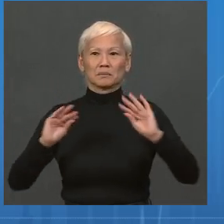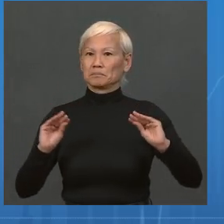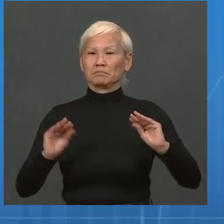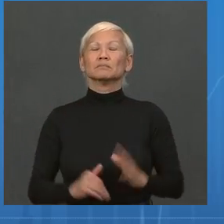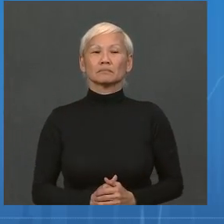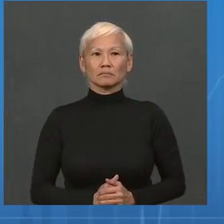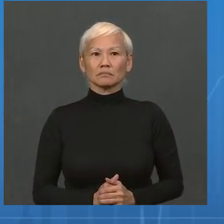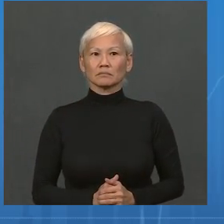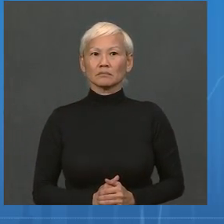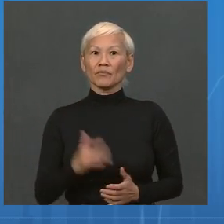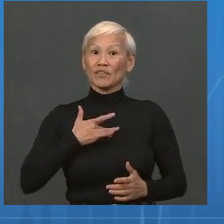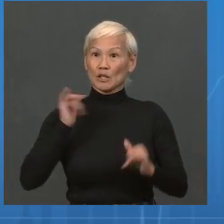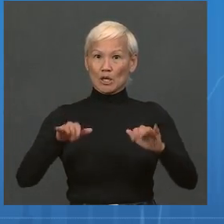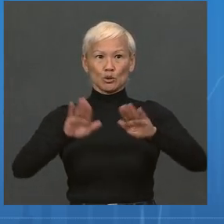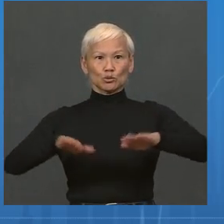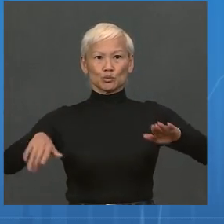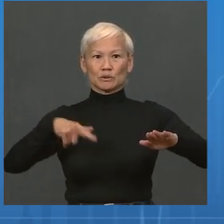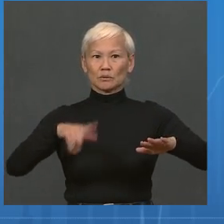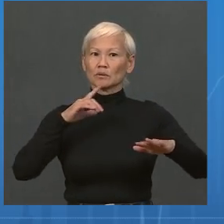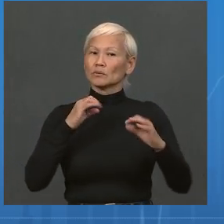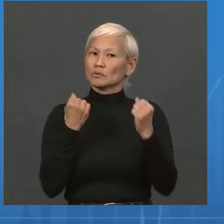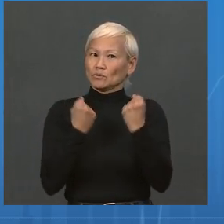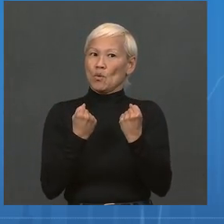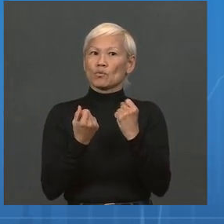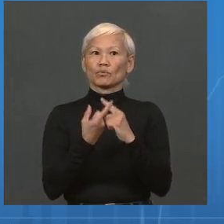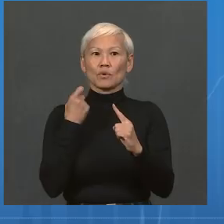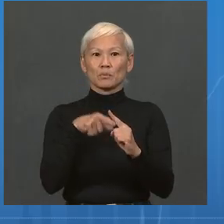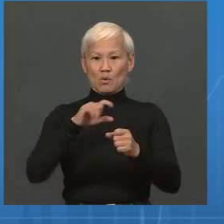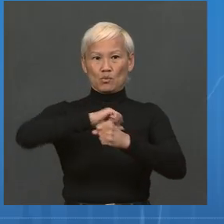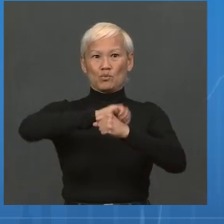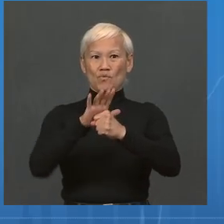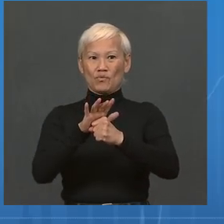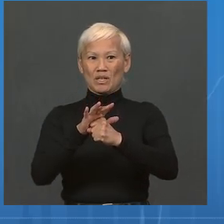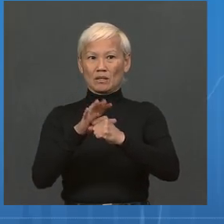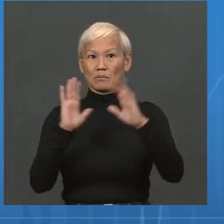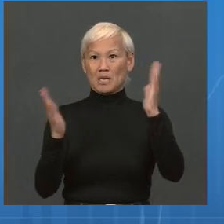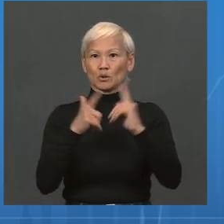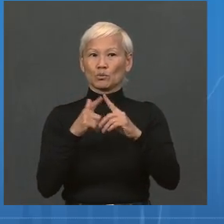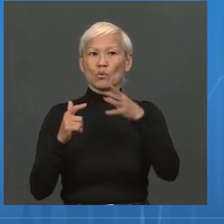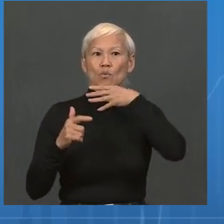You saw the numbers from Dr. Fauci and you heard them from Dr. Walensky. During the pandemic,